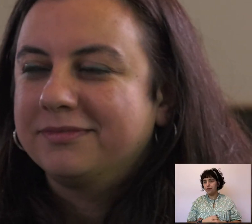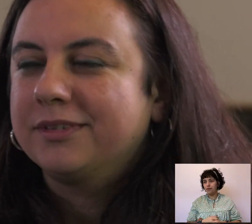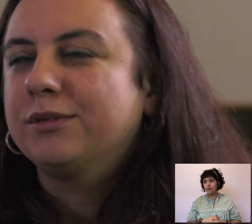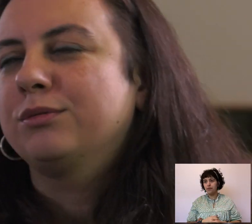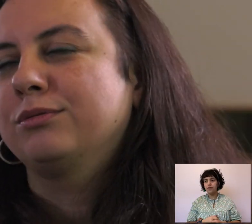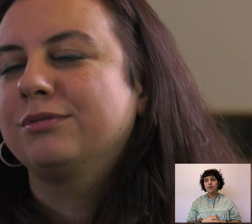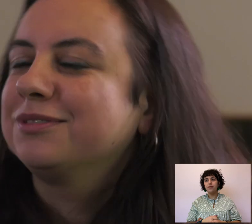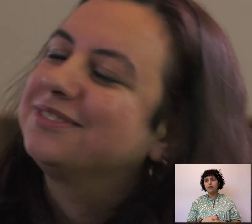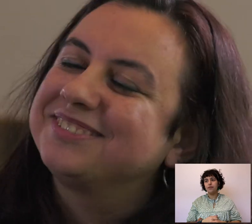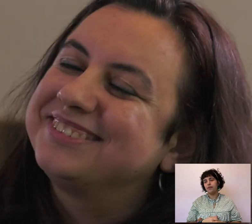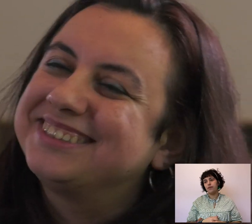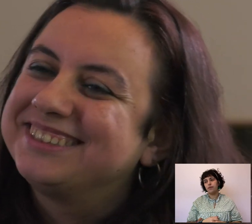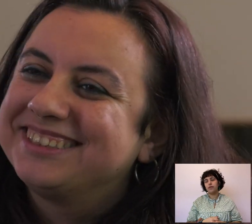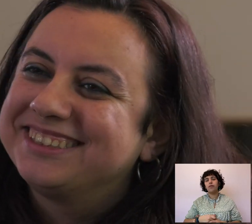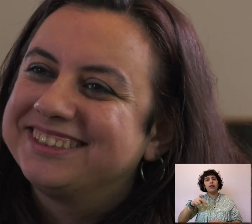the name of the character is Kika.